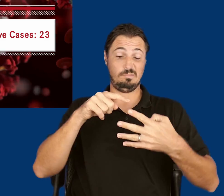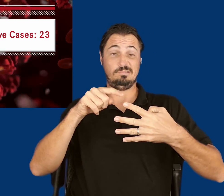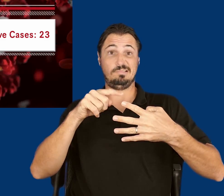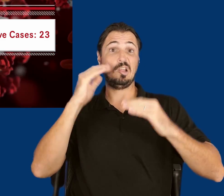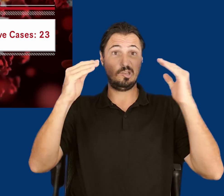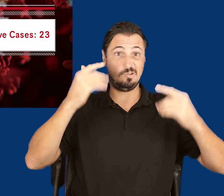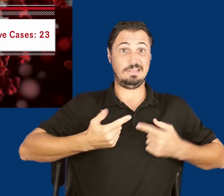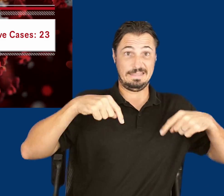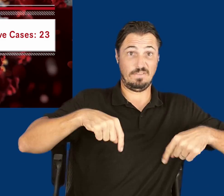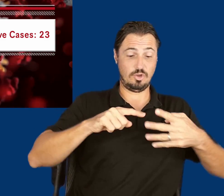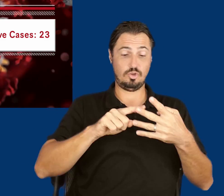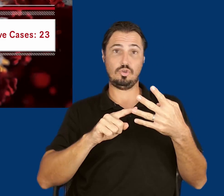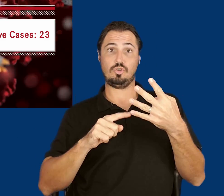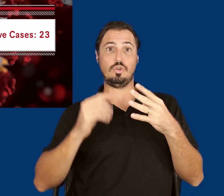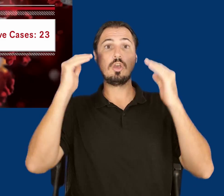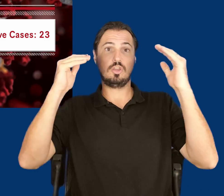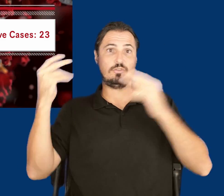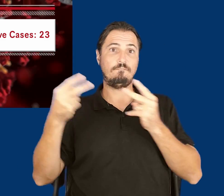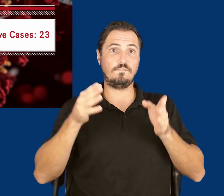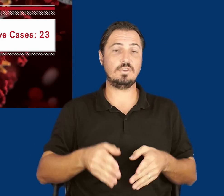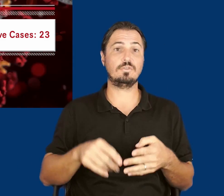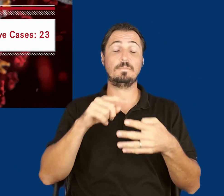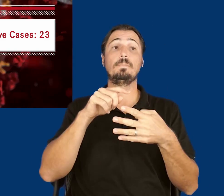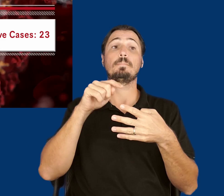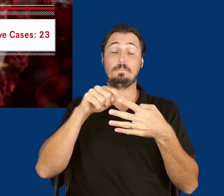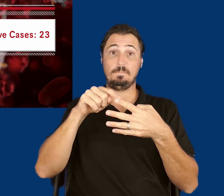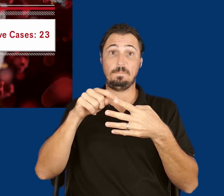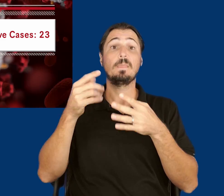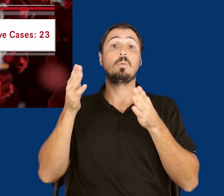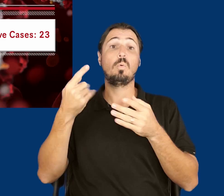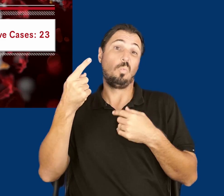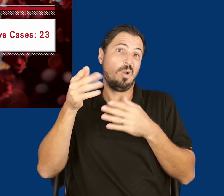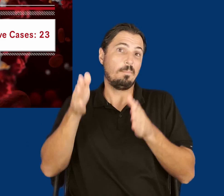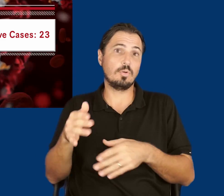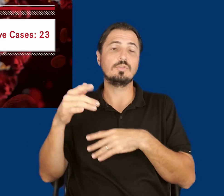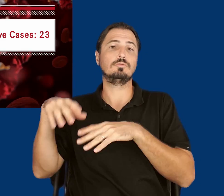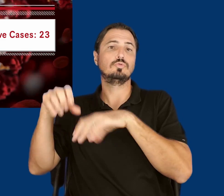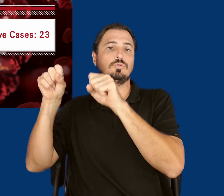the new cases participated in the state’s Pre-Travel program, but did not receive a positive test result until after arrival.